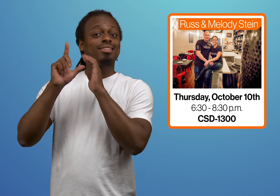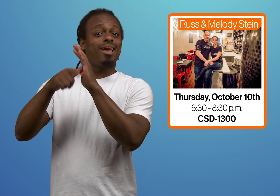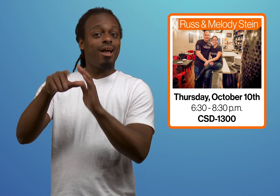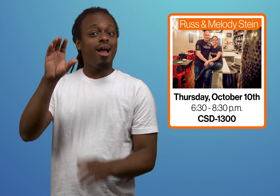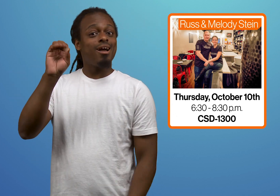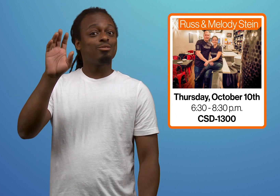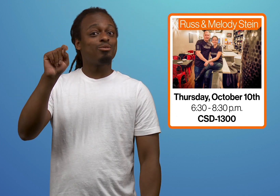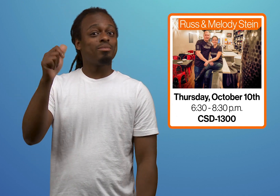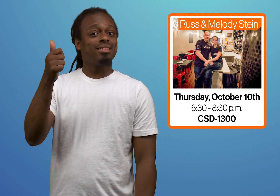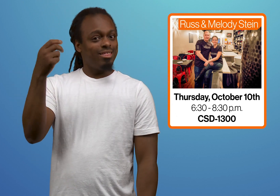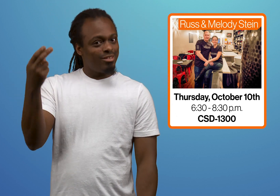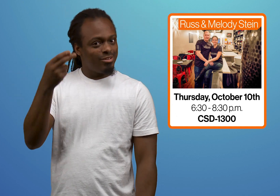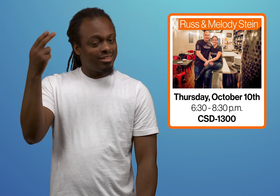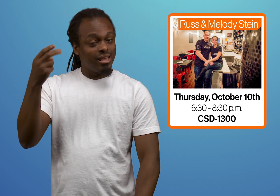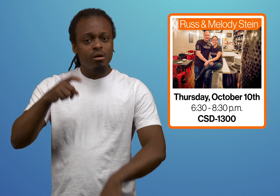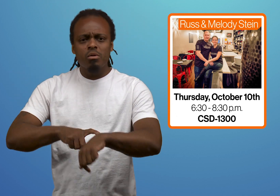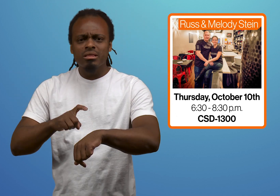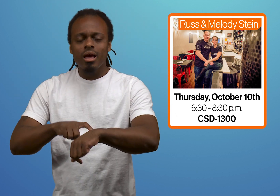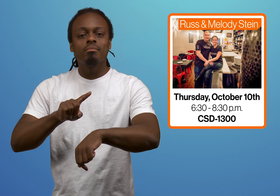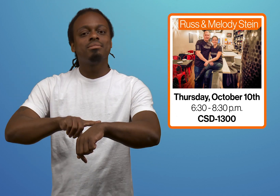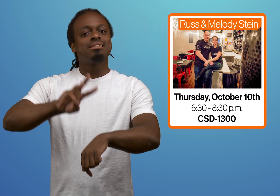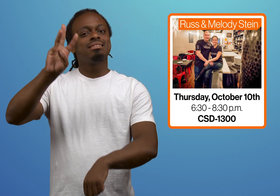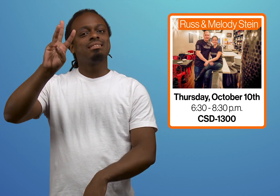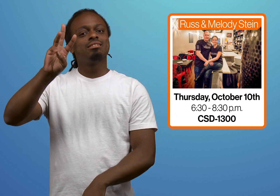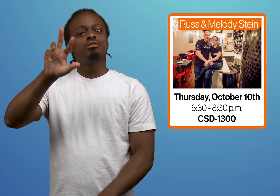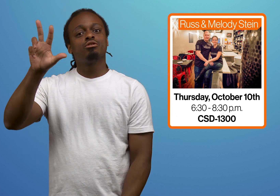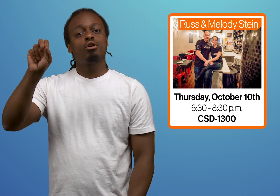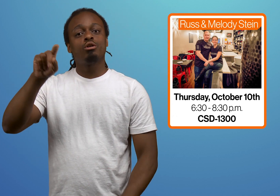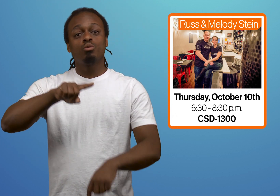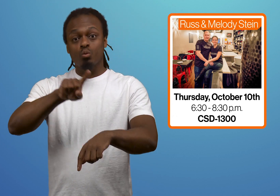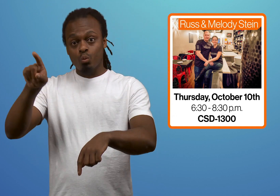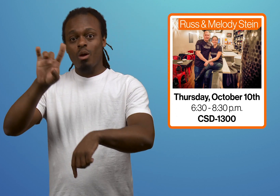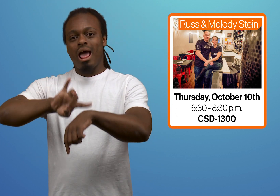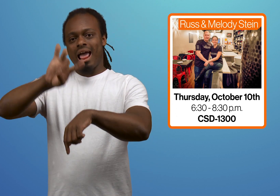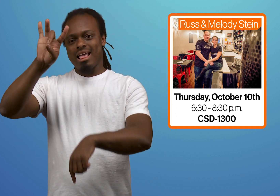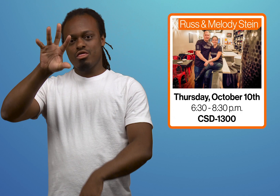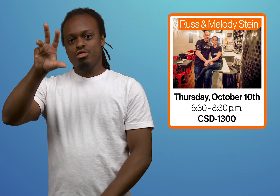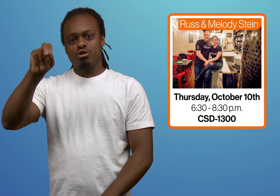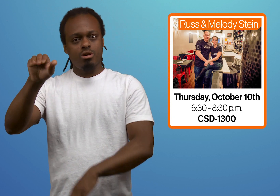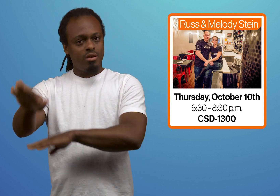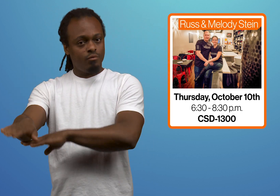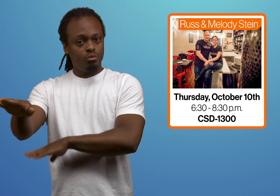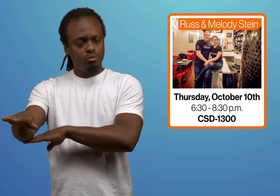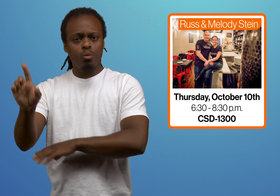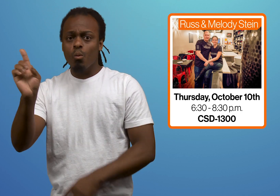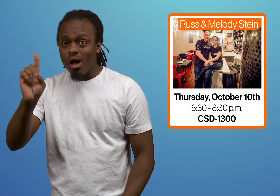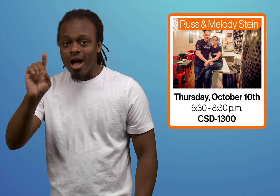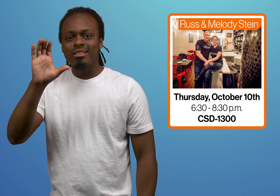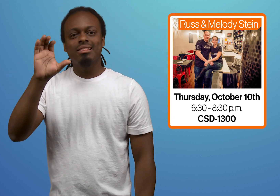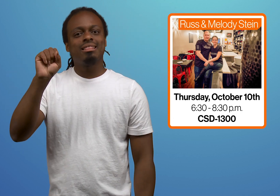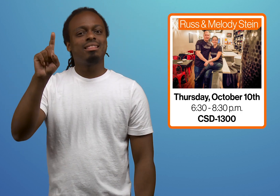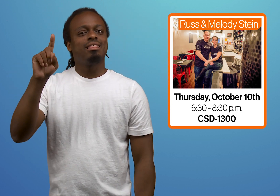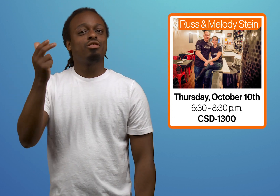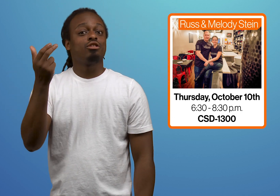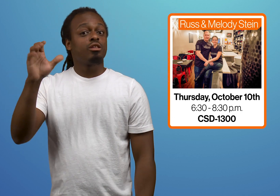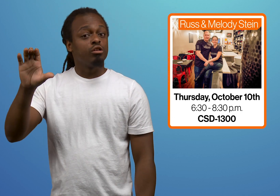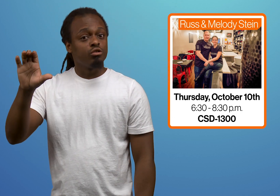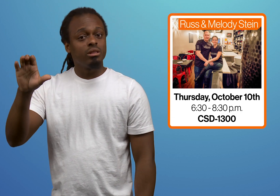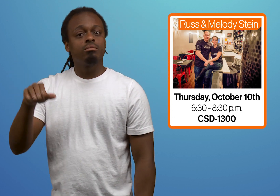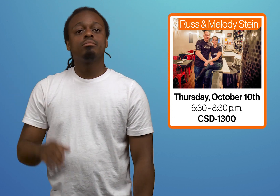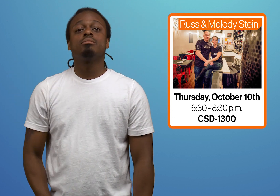Kendell: Then on Thursday, October 10th, from 6:30-8:30 p.m. in CSD-1300,